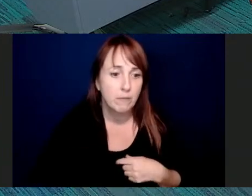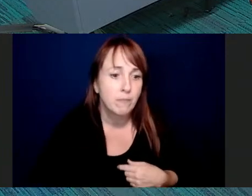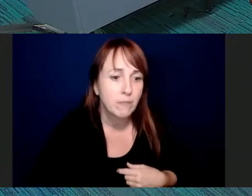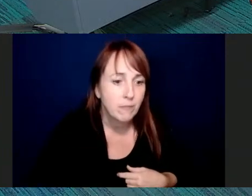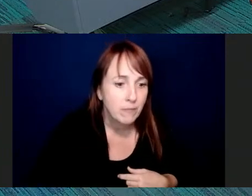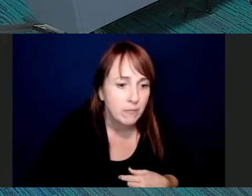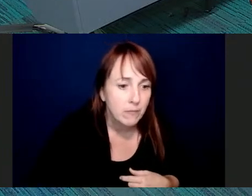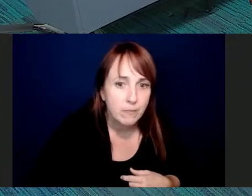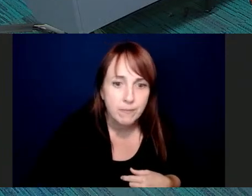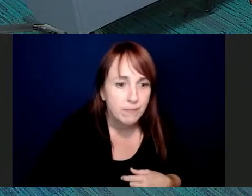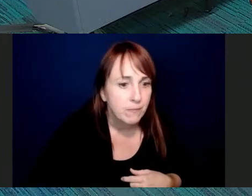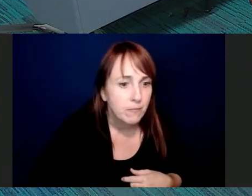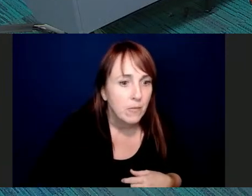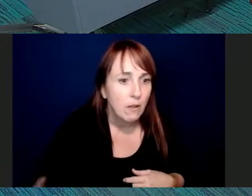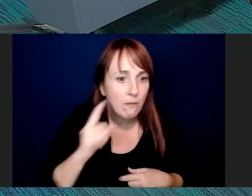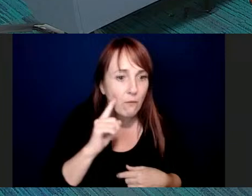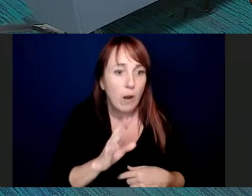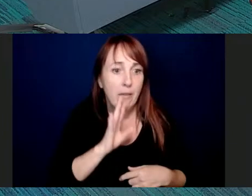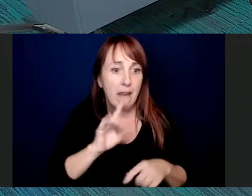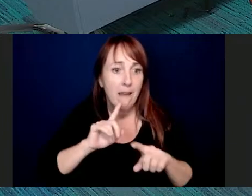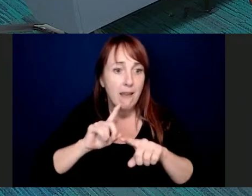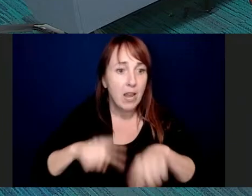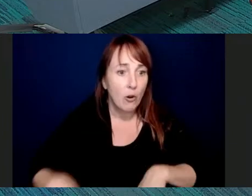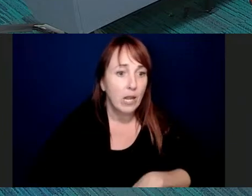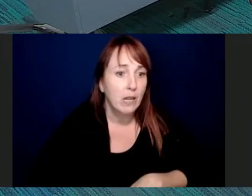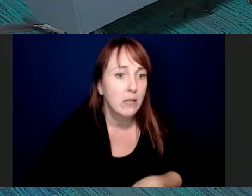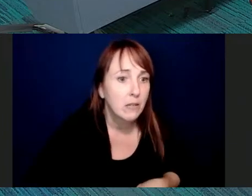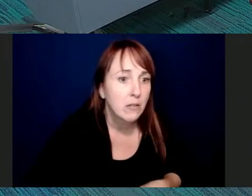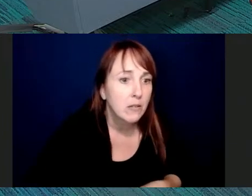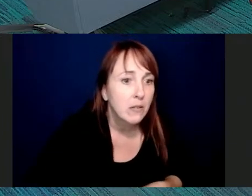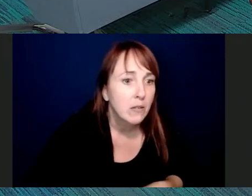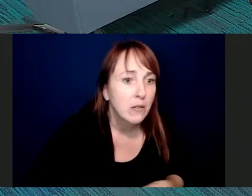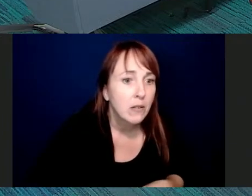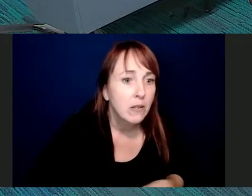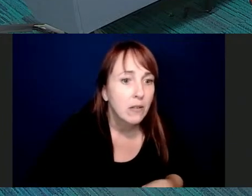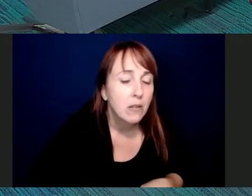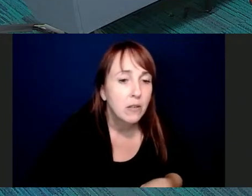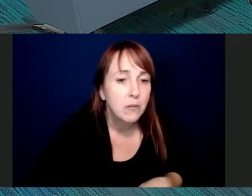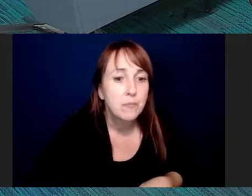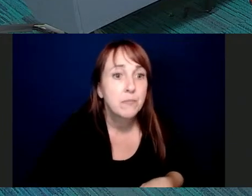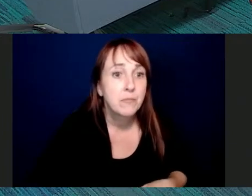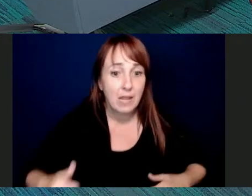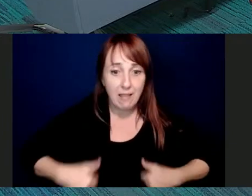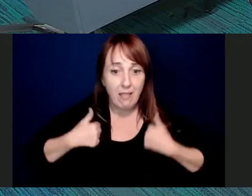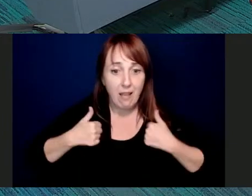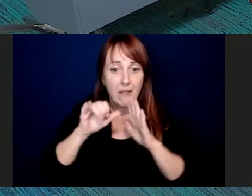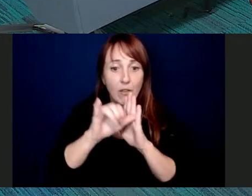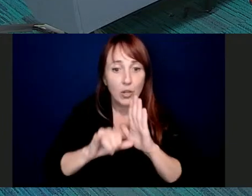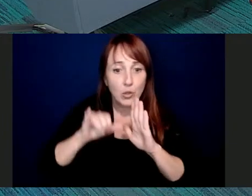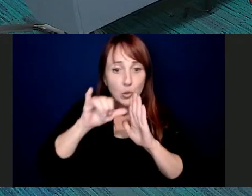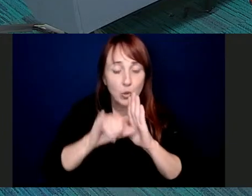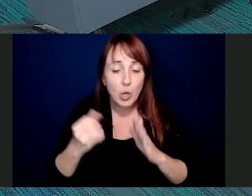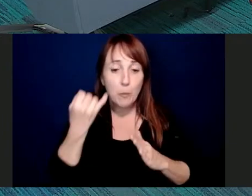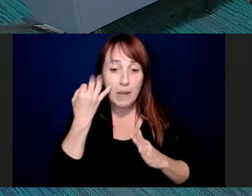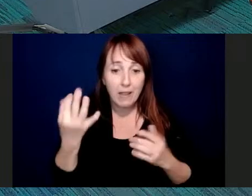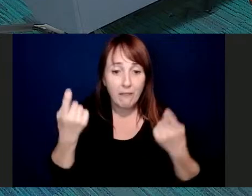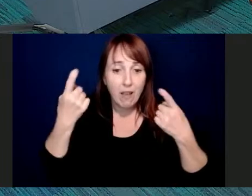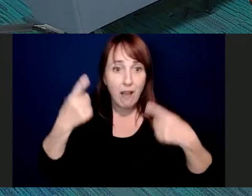for this hearing. Okay. This is being streamed live on YouTube. In the unlikely event that we may need to